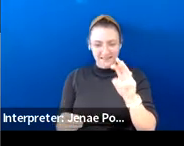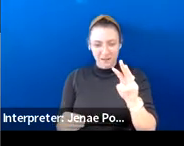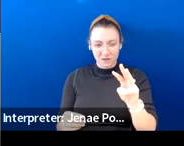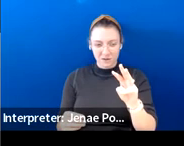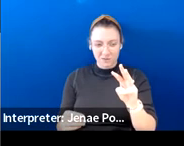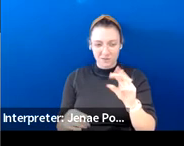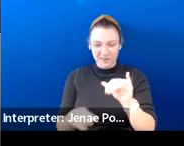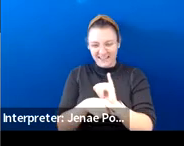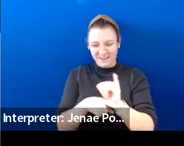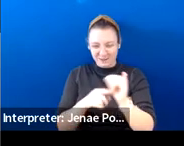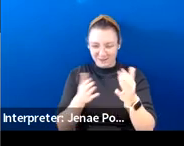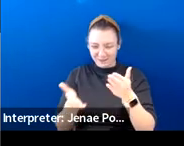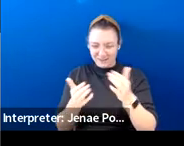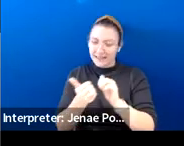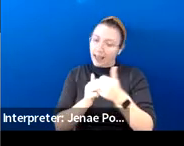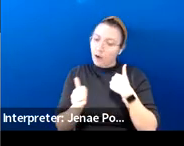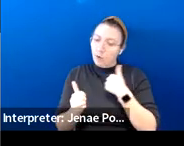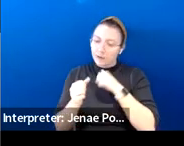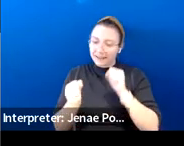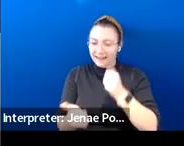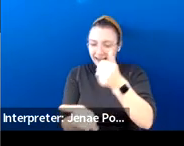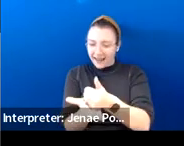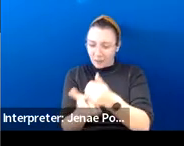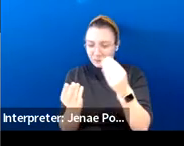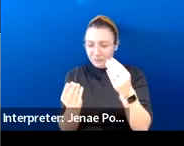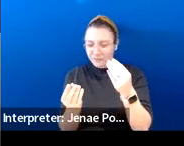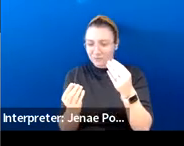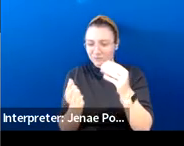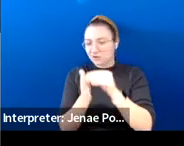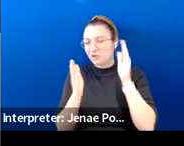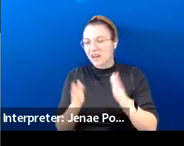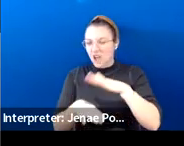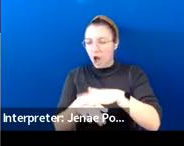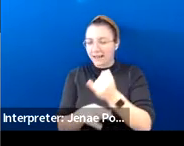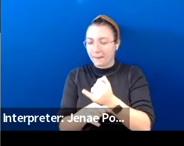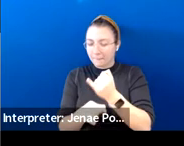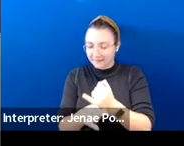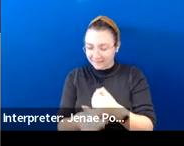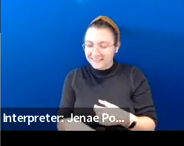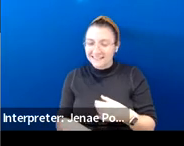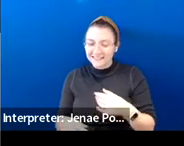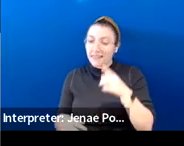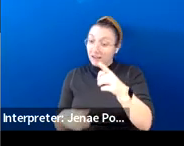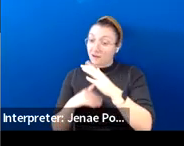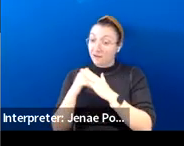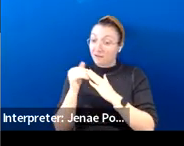and how we can help students on campus and that you are comfortable referring students to us.